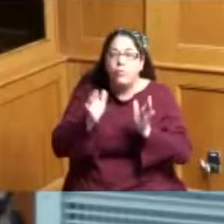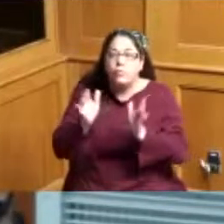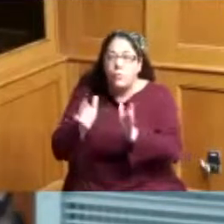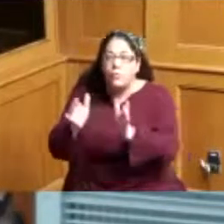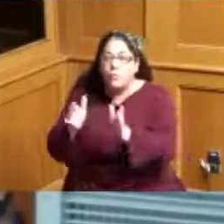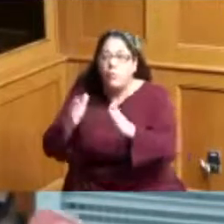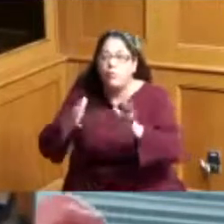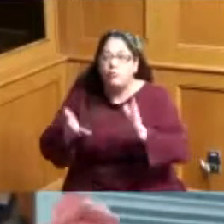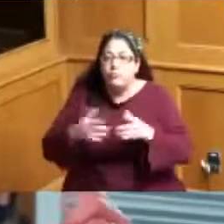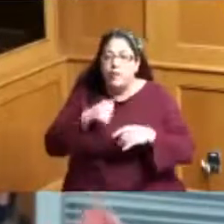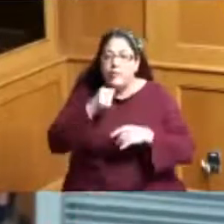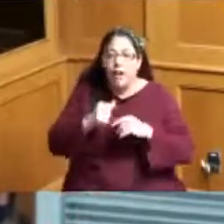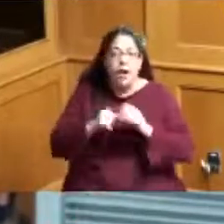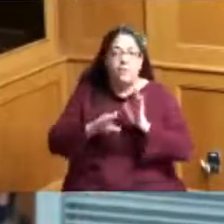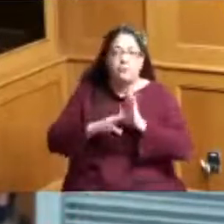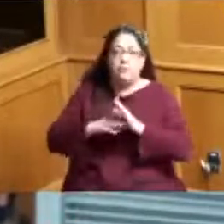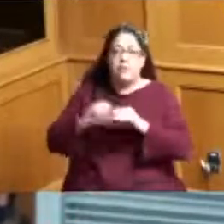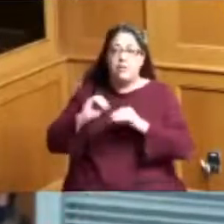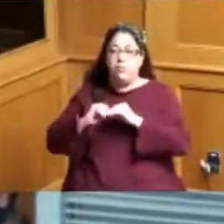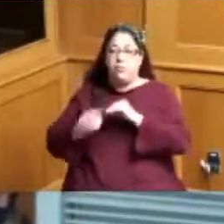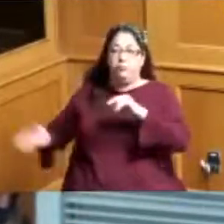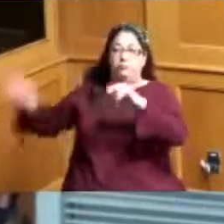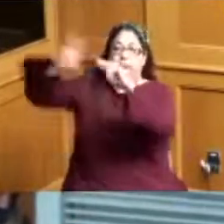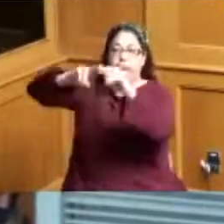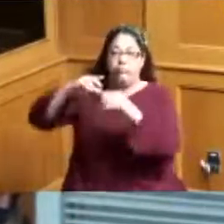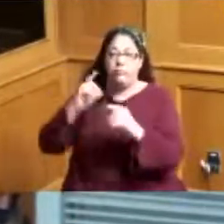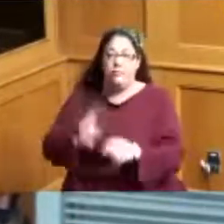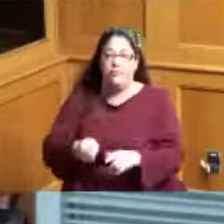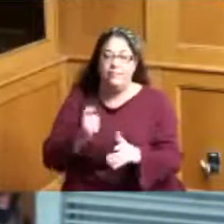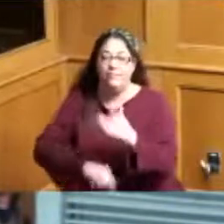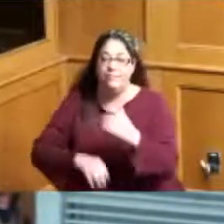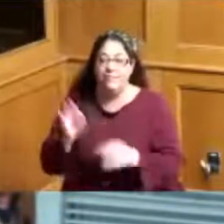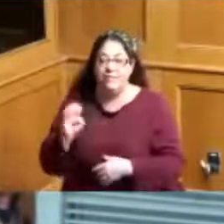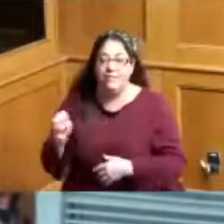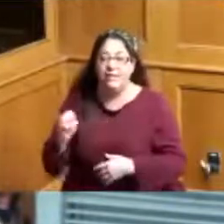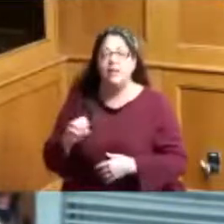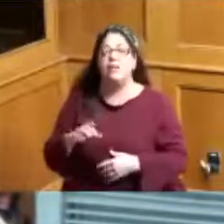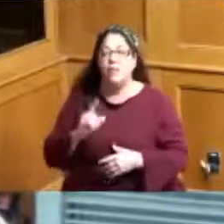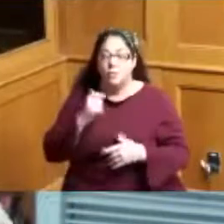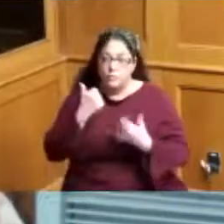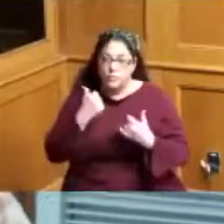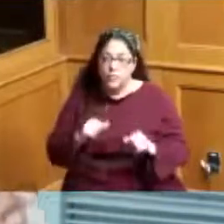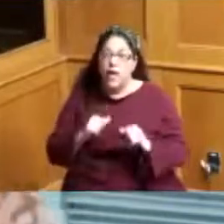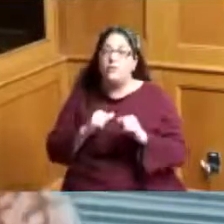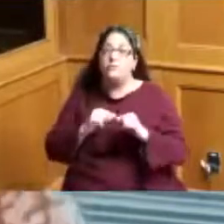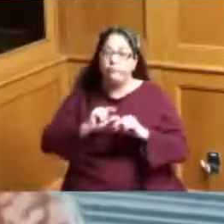not like try to go full implementation from day one you know you try to construct a way that no